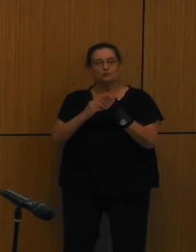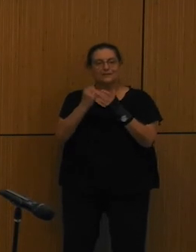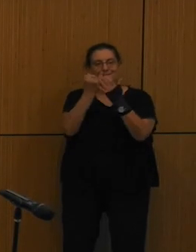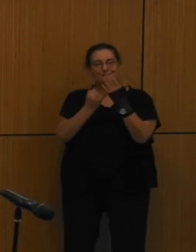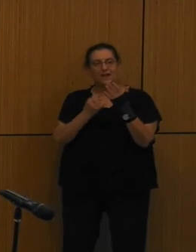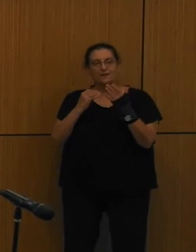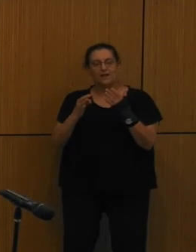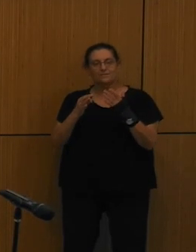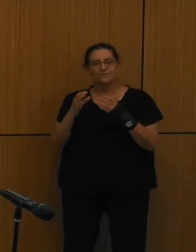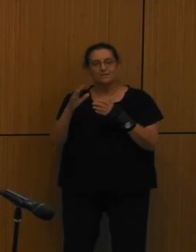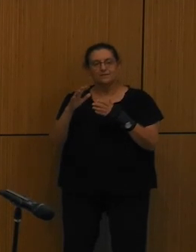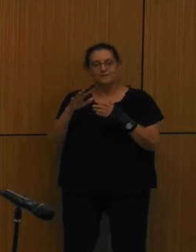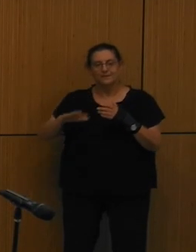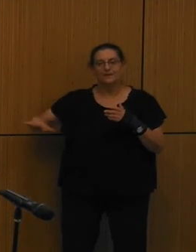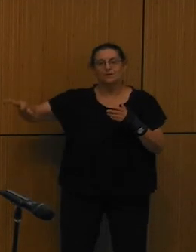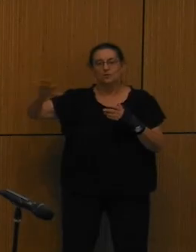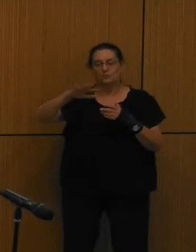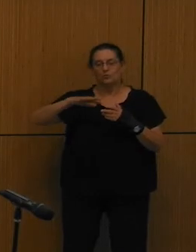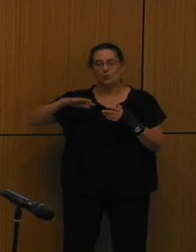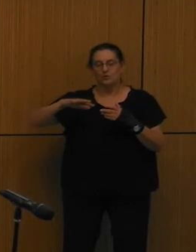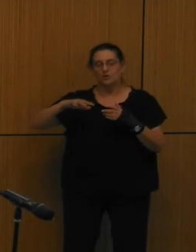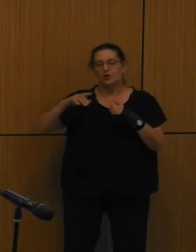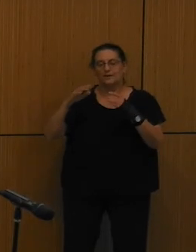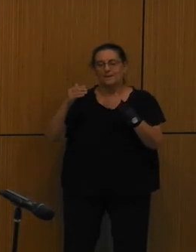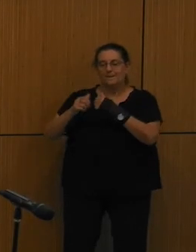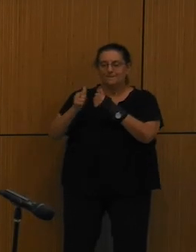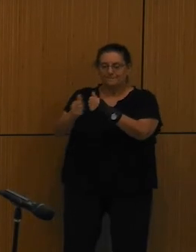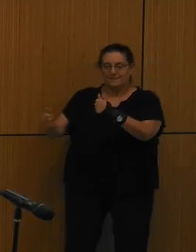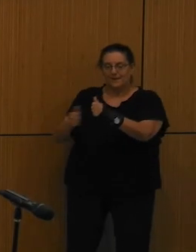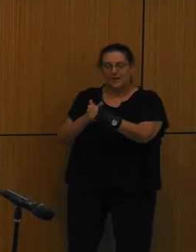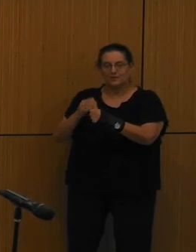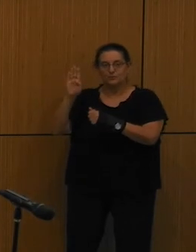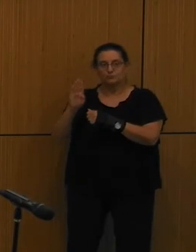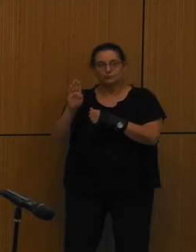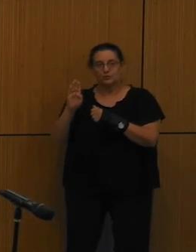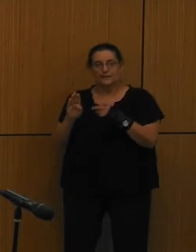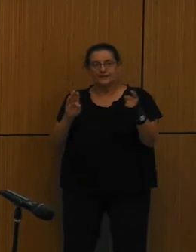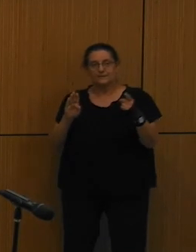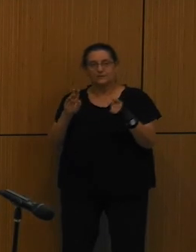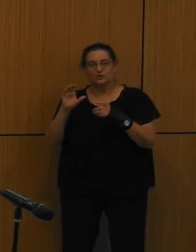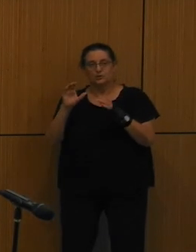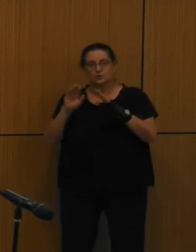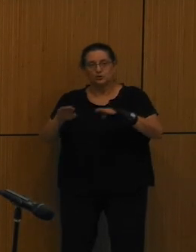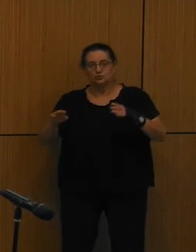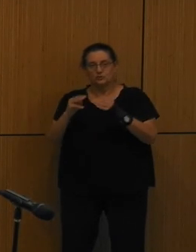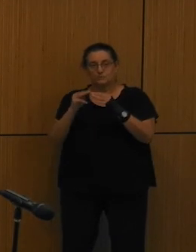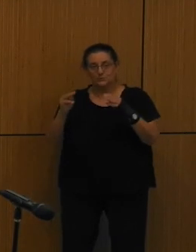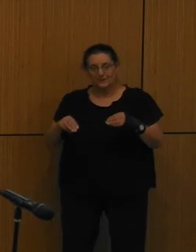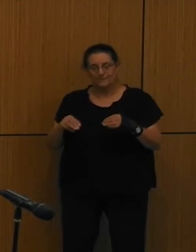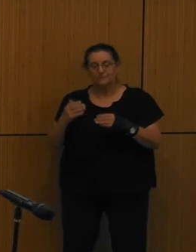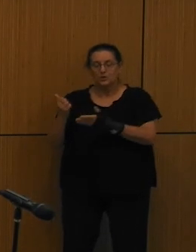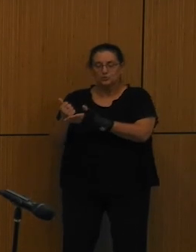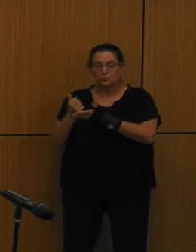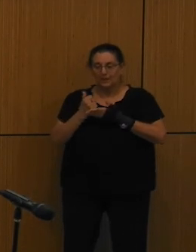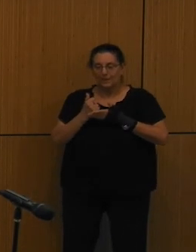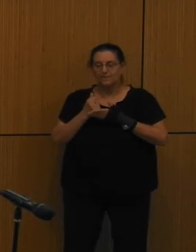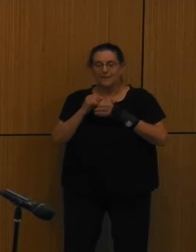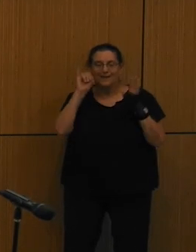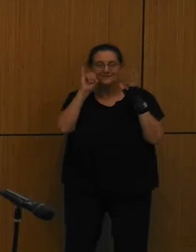courtyard behind the Brooklyn Children's Museum to help her and her team identify some of the big boulders that they were digging up.